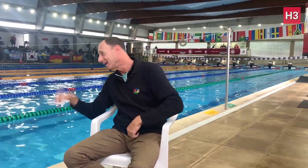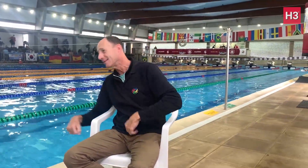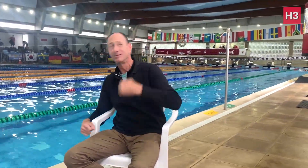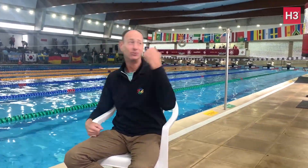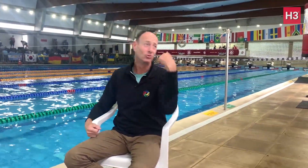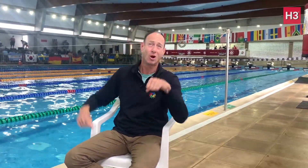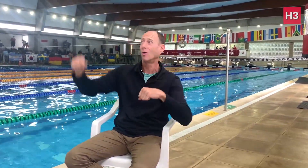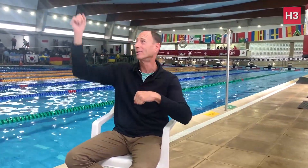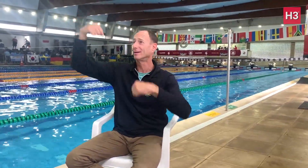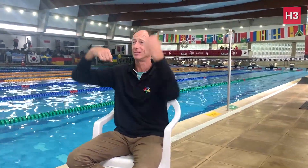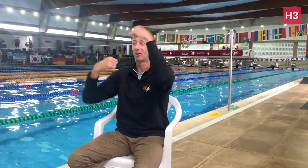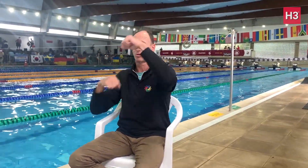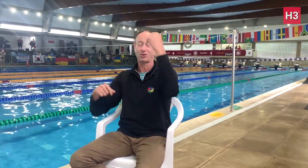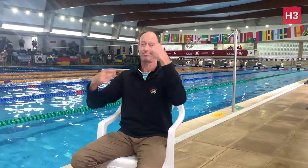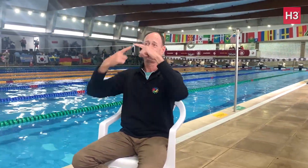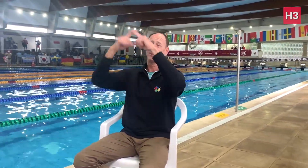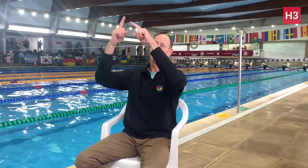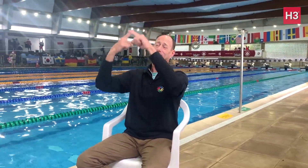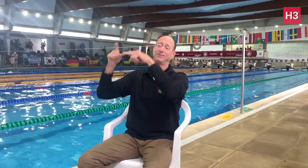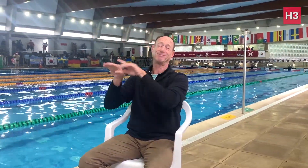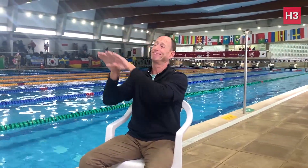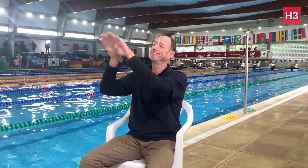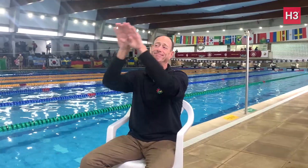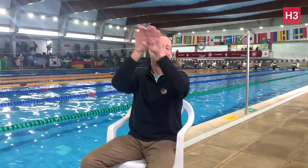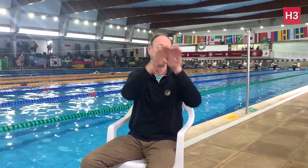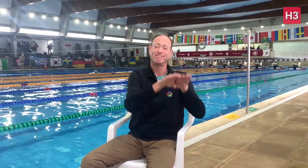the pandemic and travel restrictions.